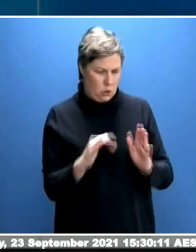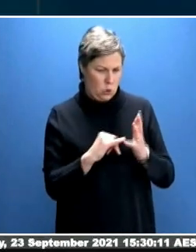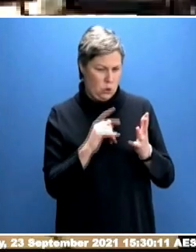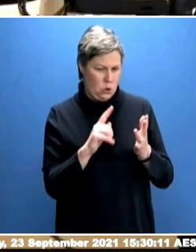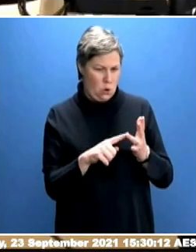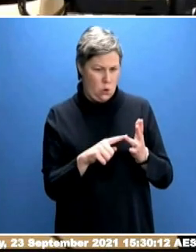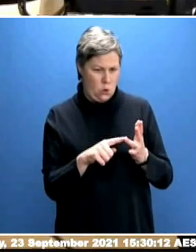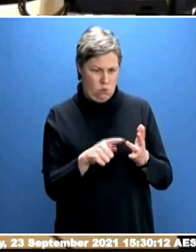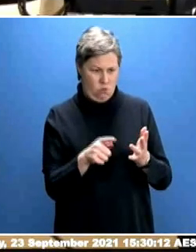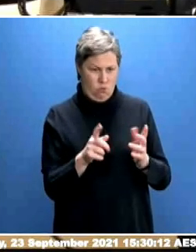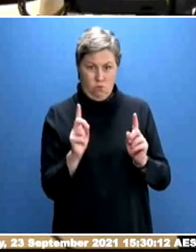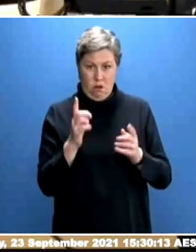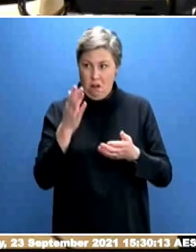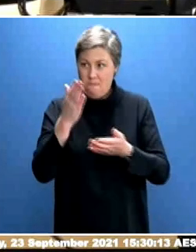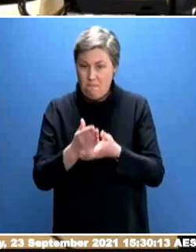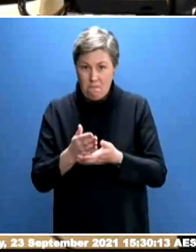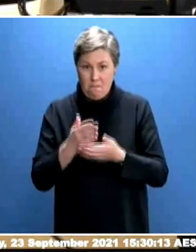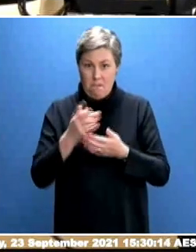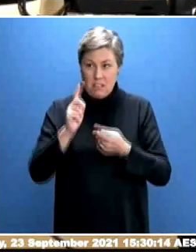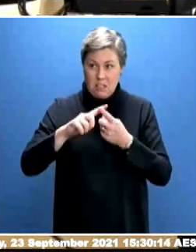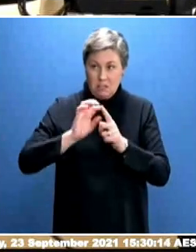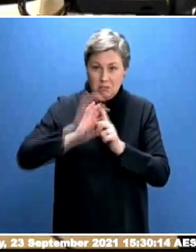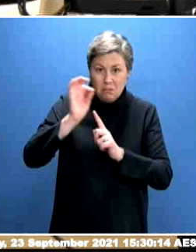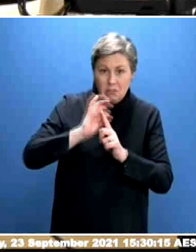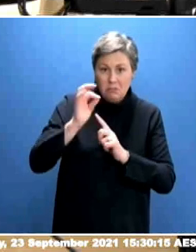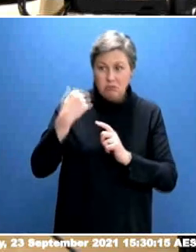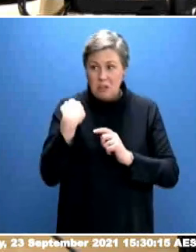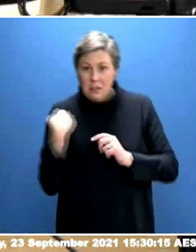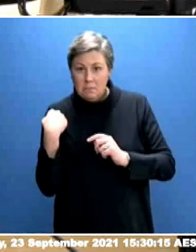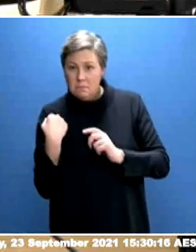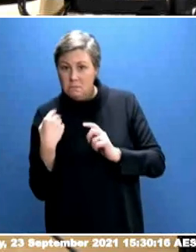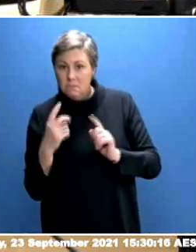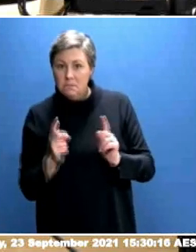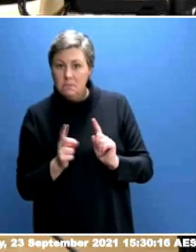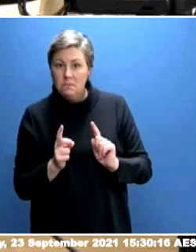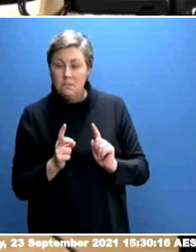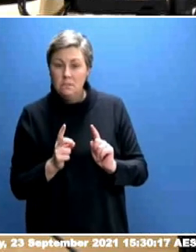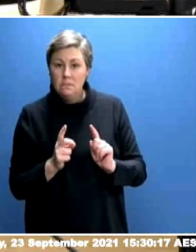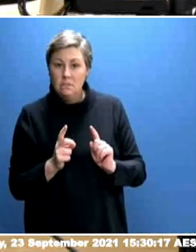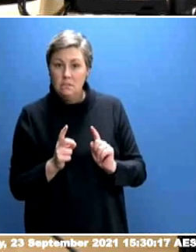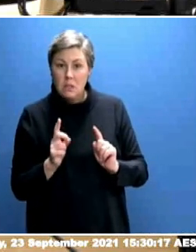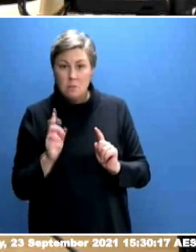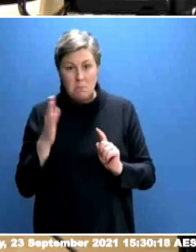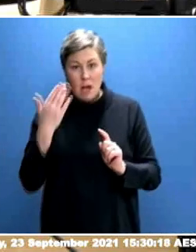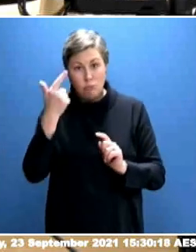Where is that at the moment? That's in development? MS KERR: Yes The proposal has been prepared?